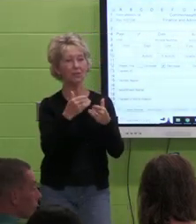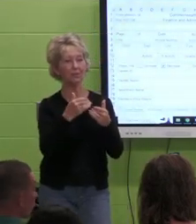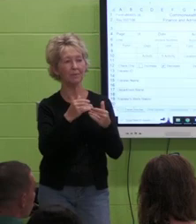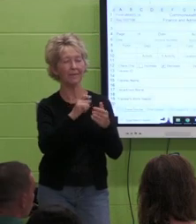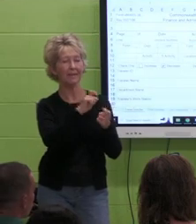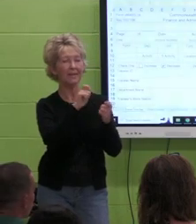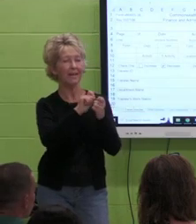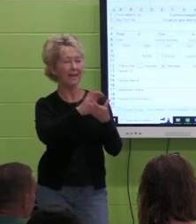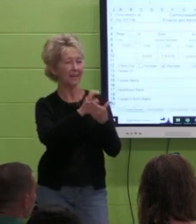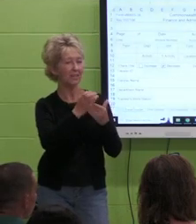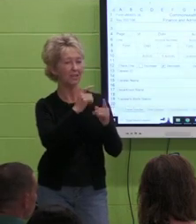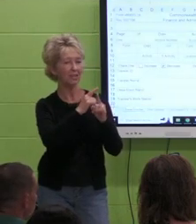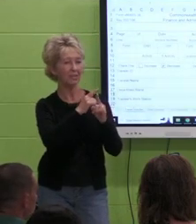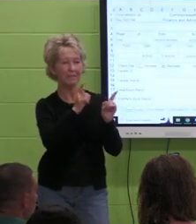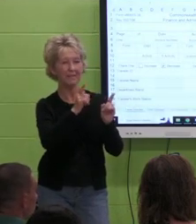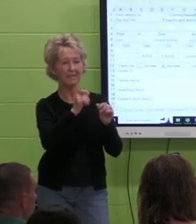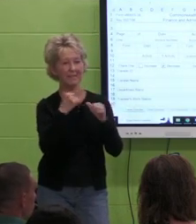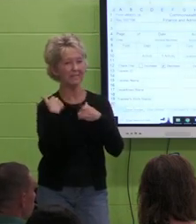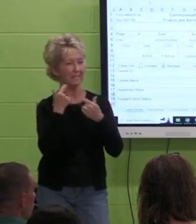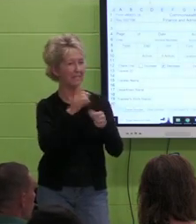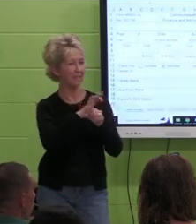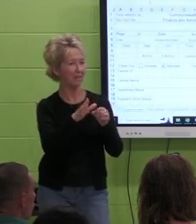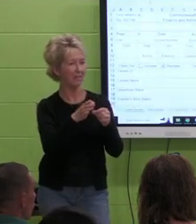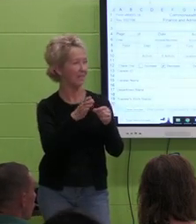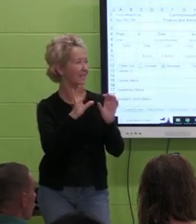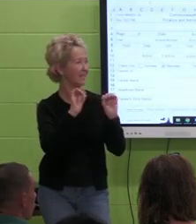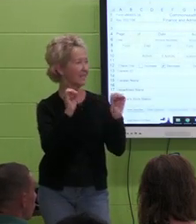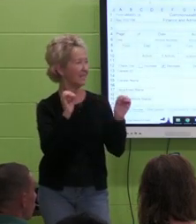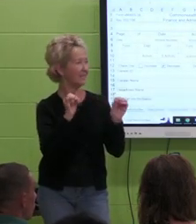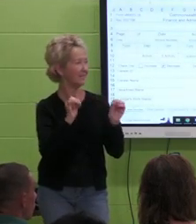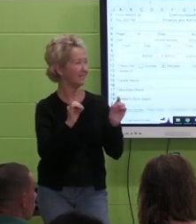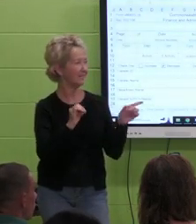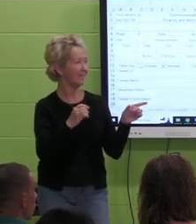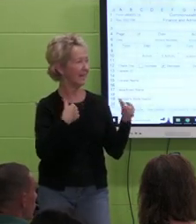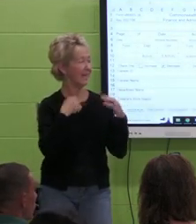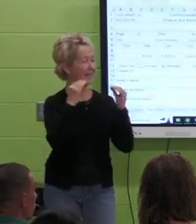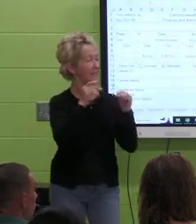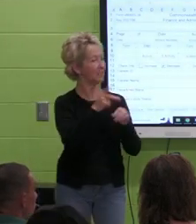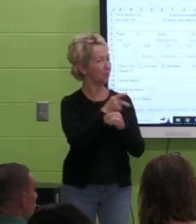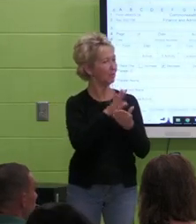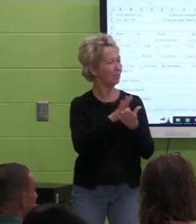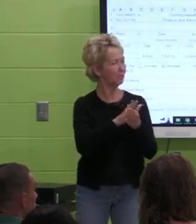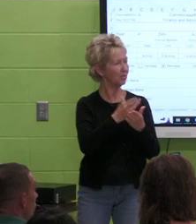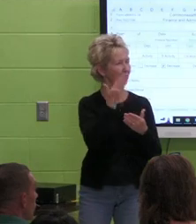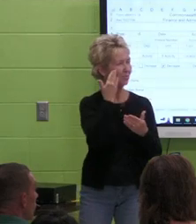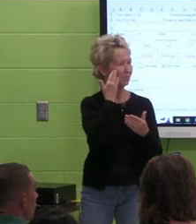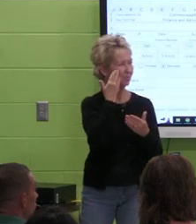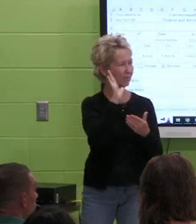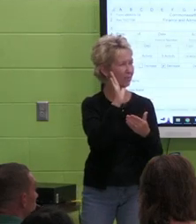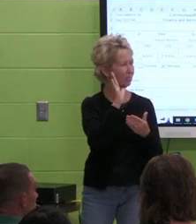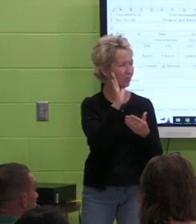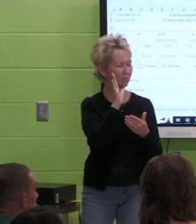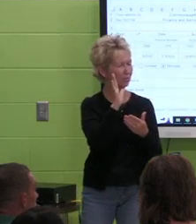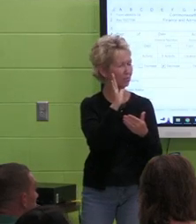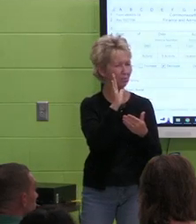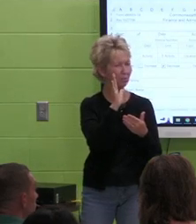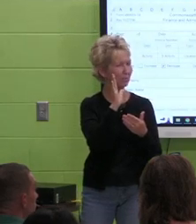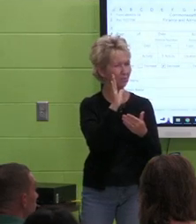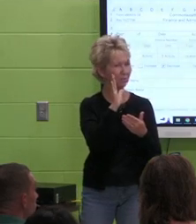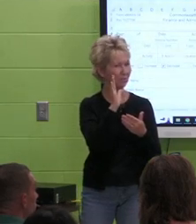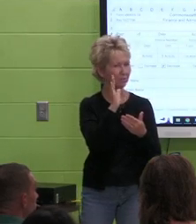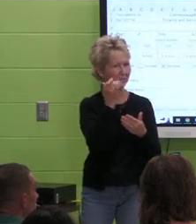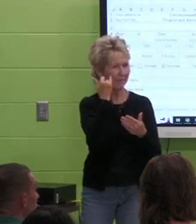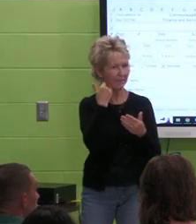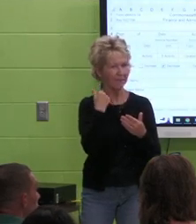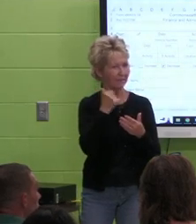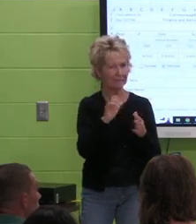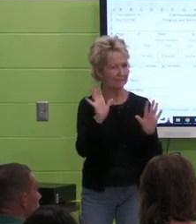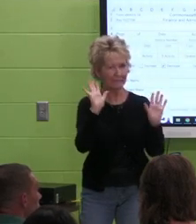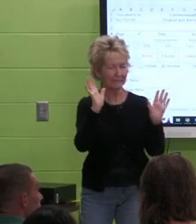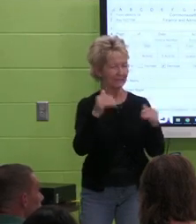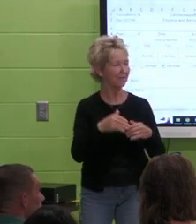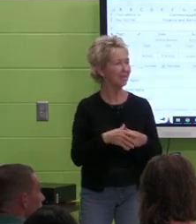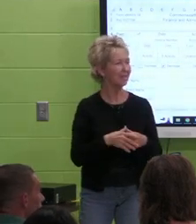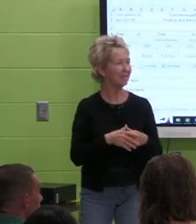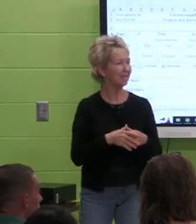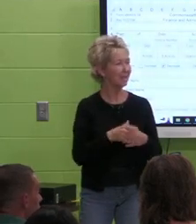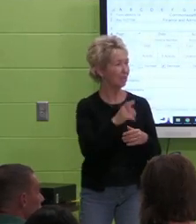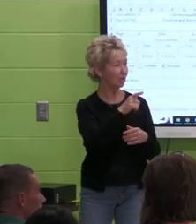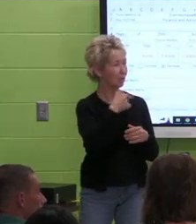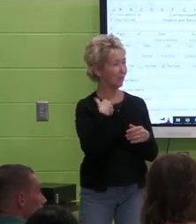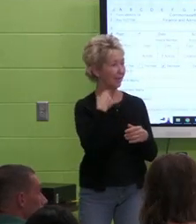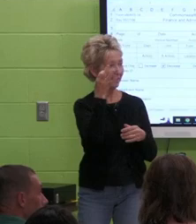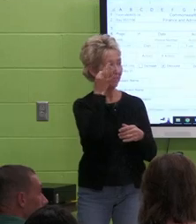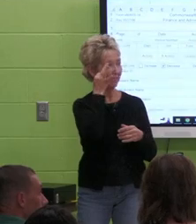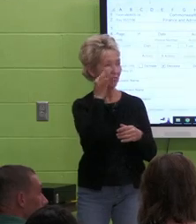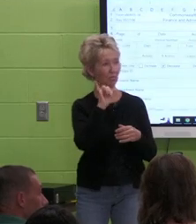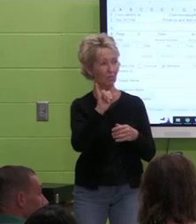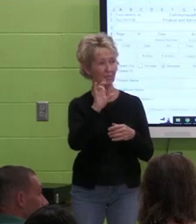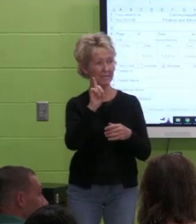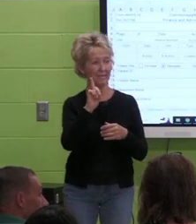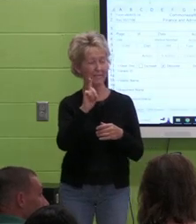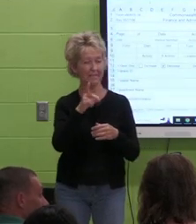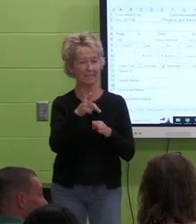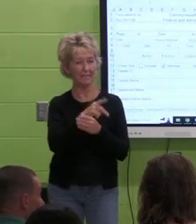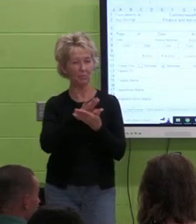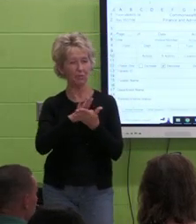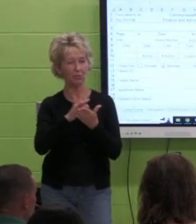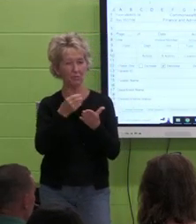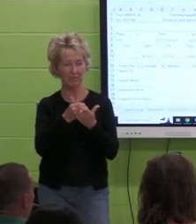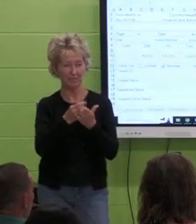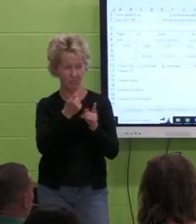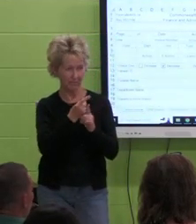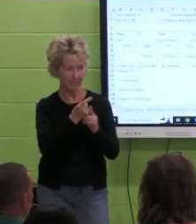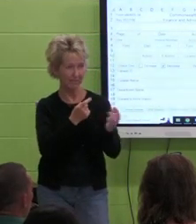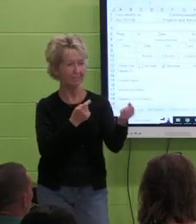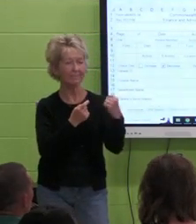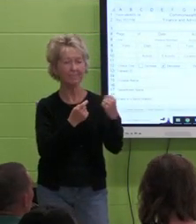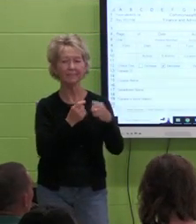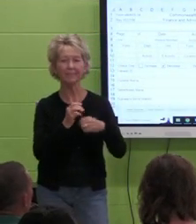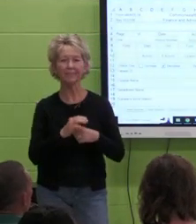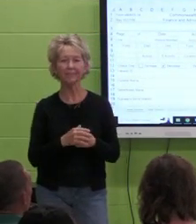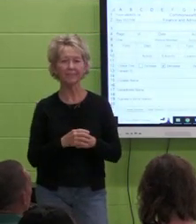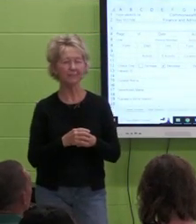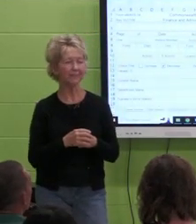okay okay and you've got some federal IDEA funds okay okay I